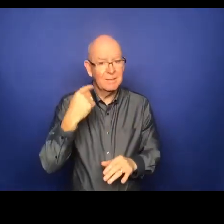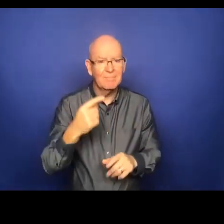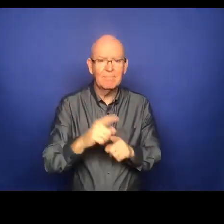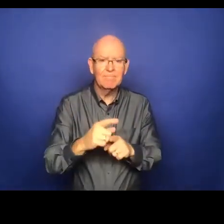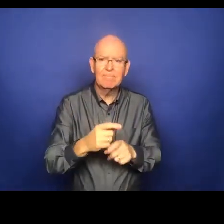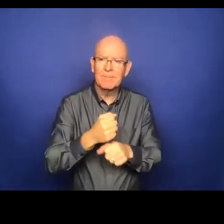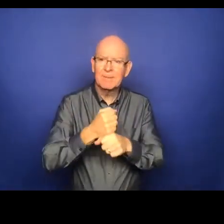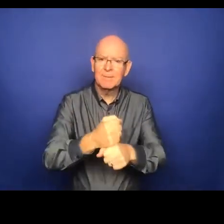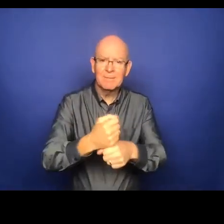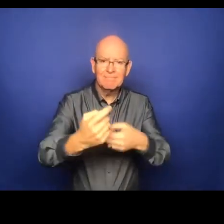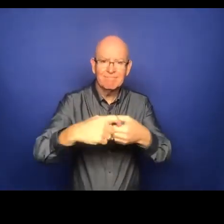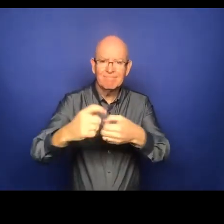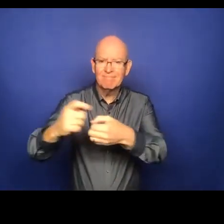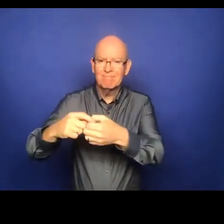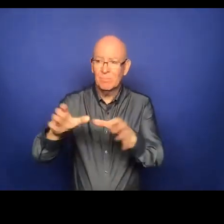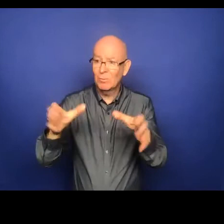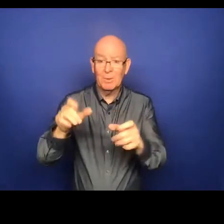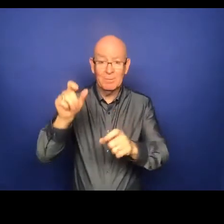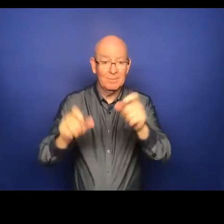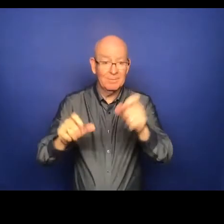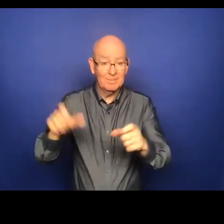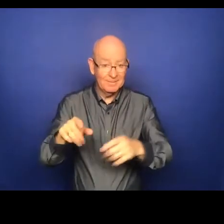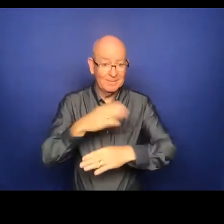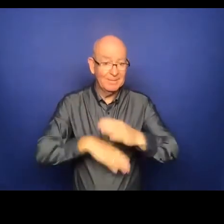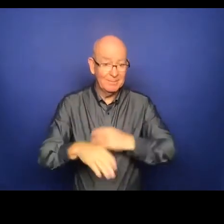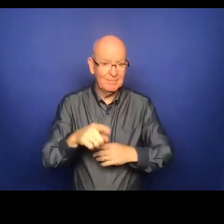disability data advocacy Working Group, and that platform had the